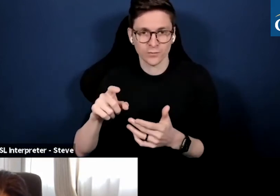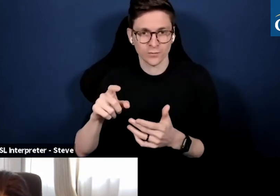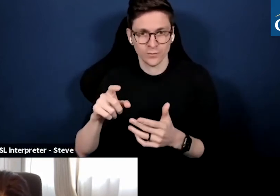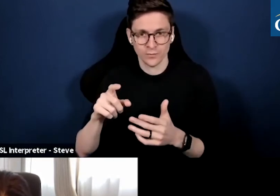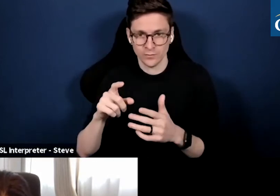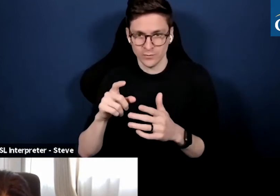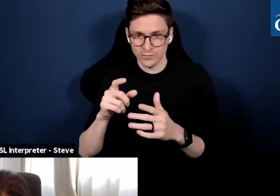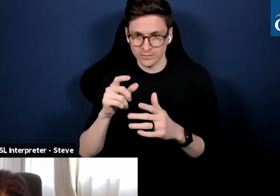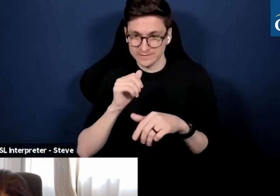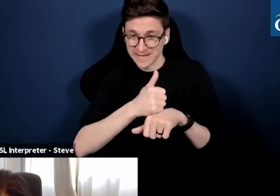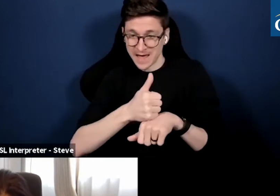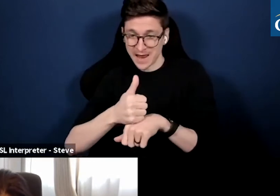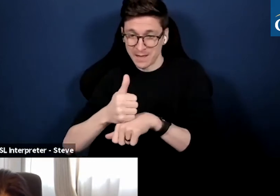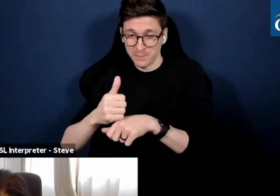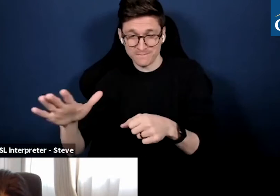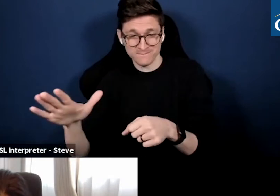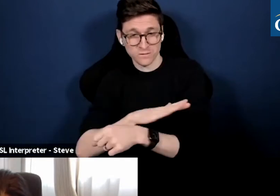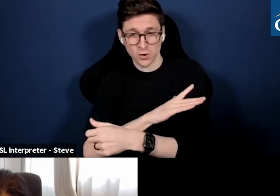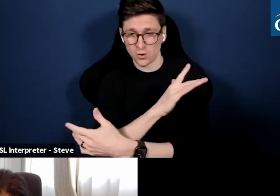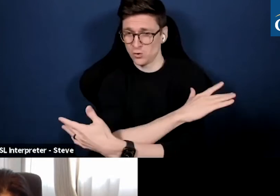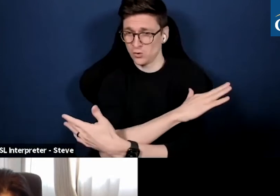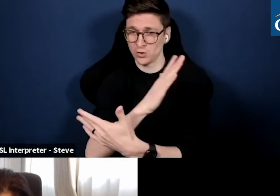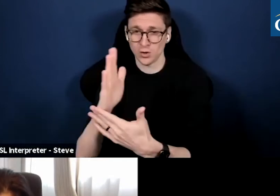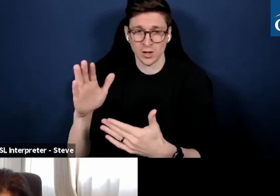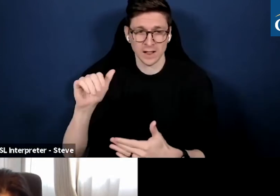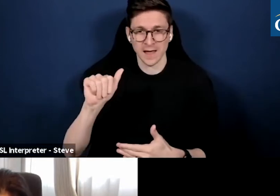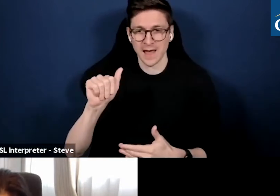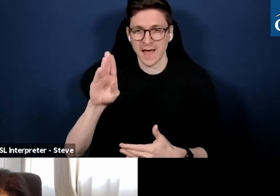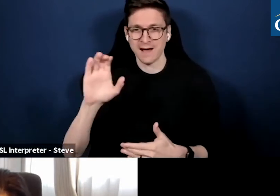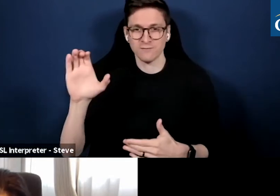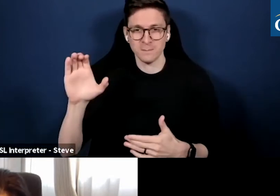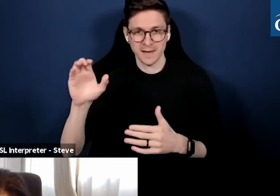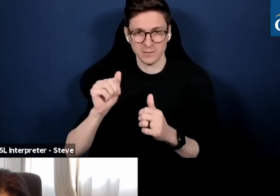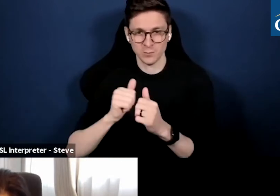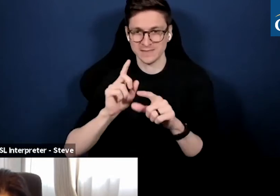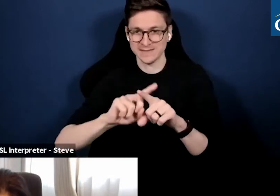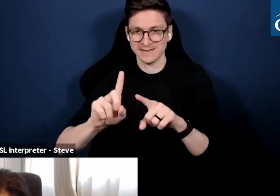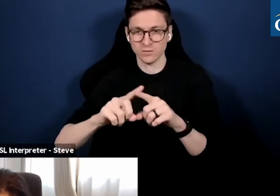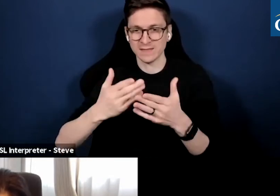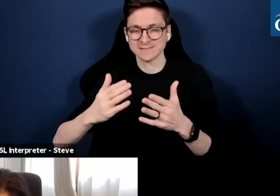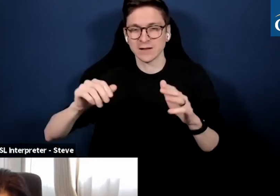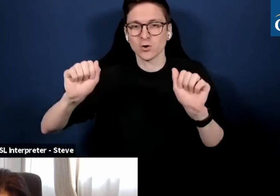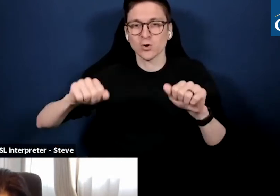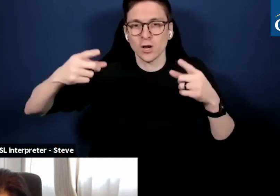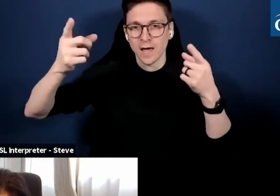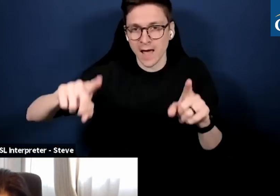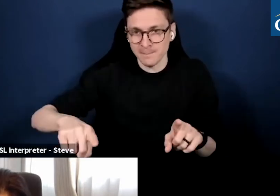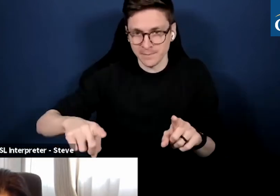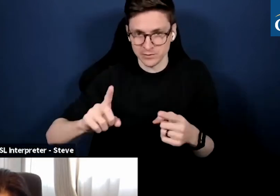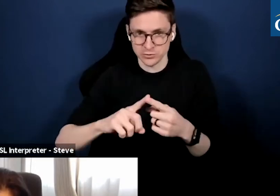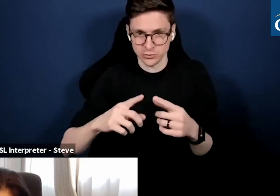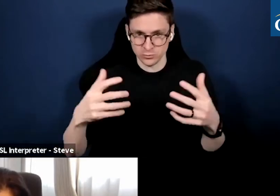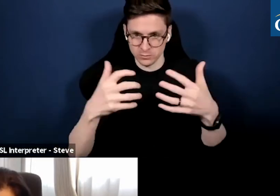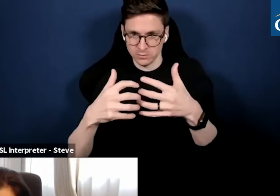of of what can happen in order to form all these words so then with the animation to feel